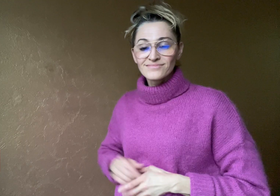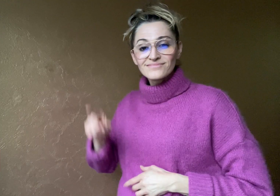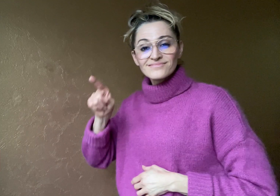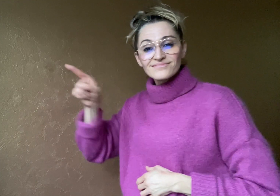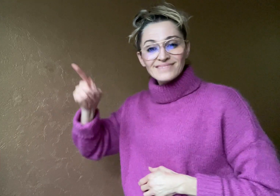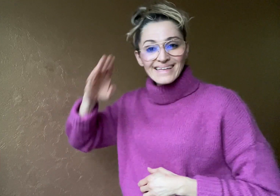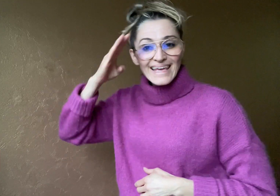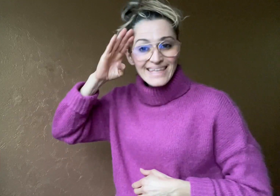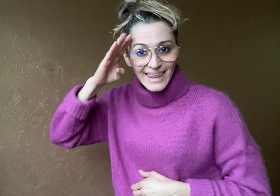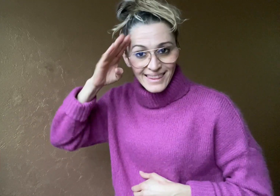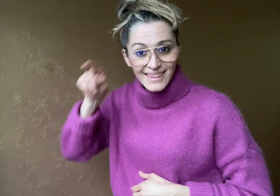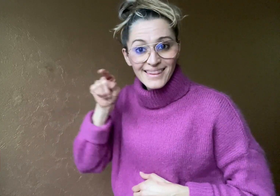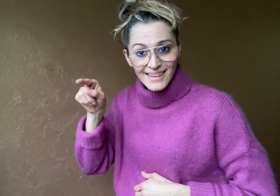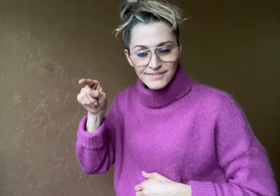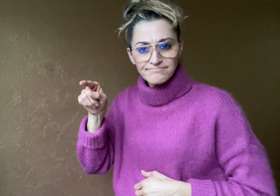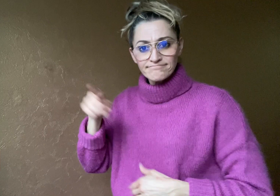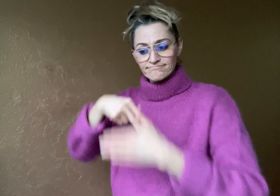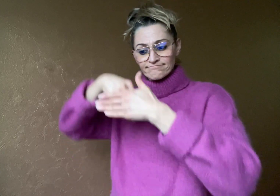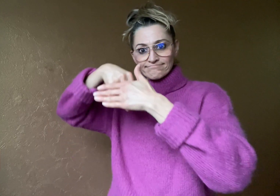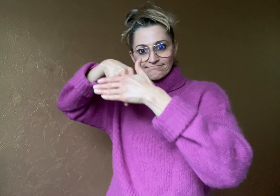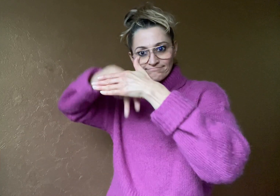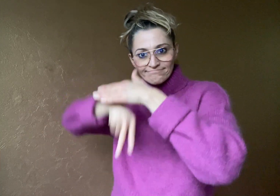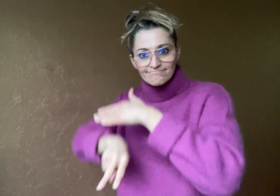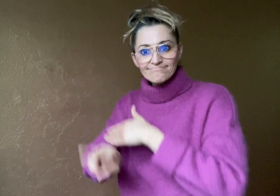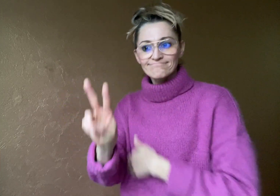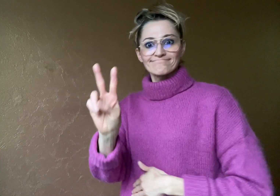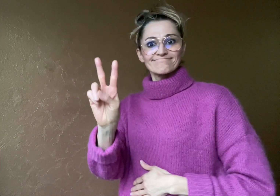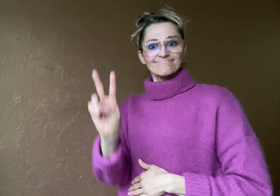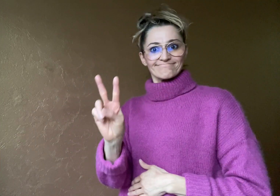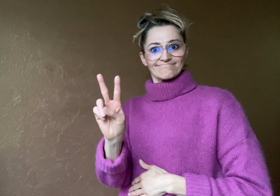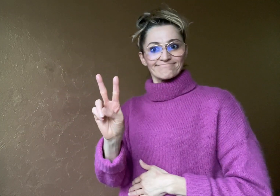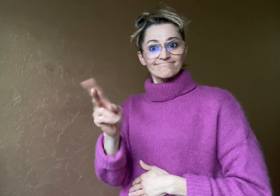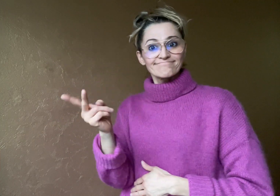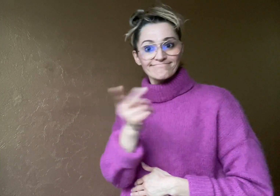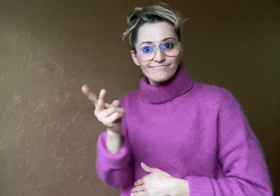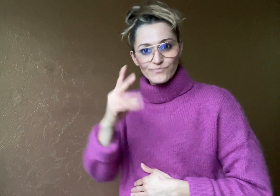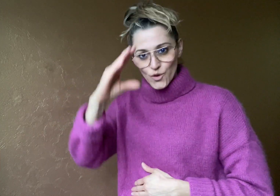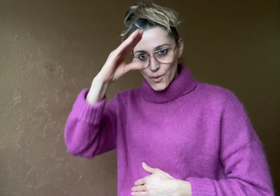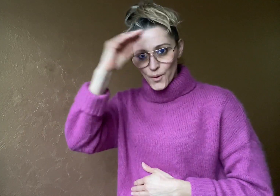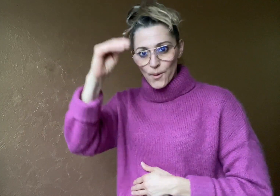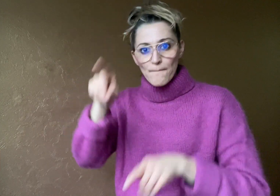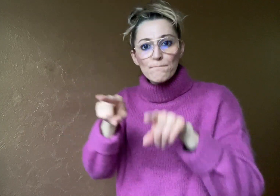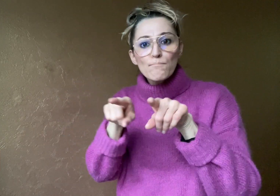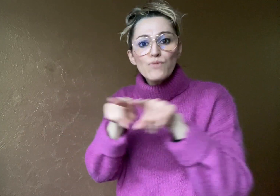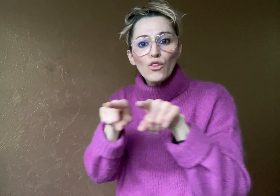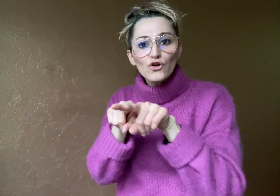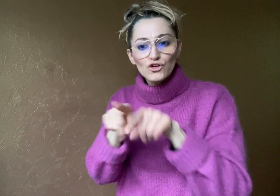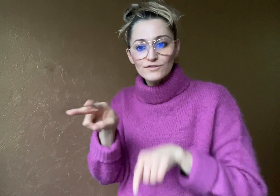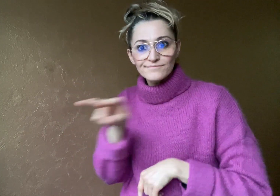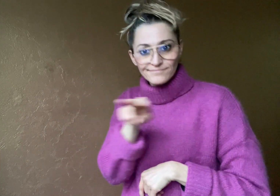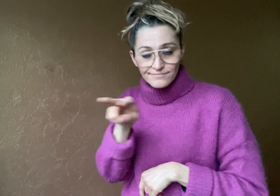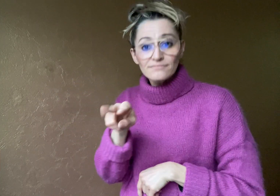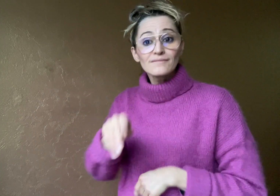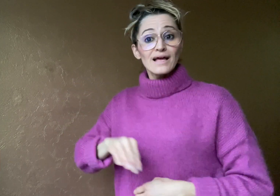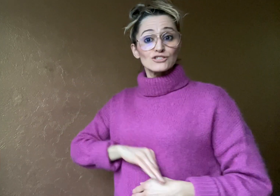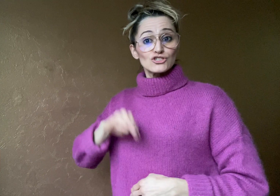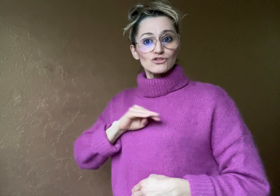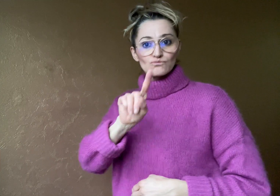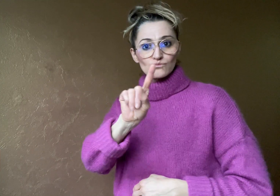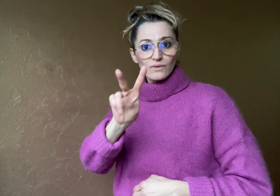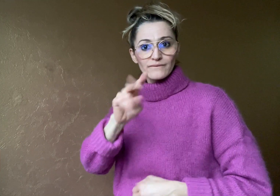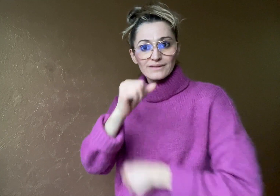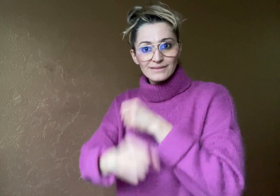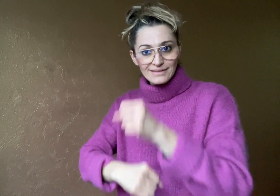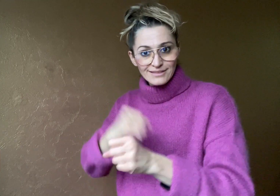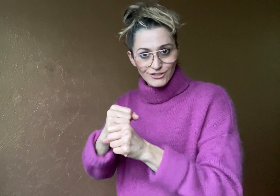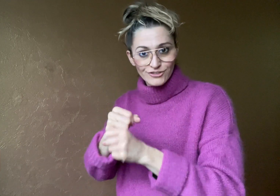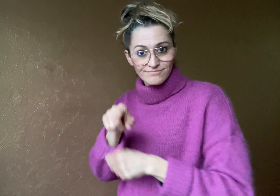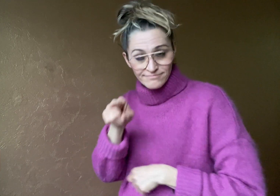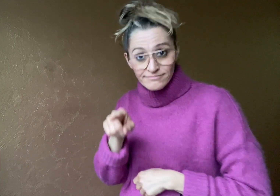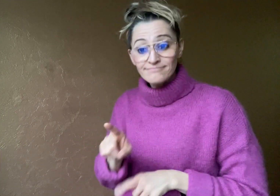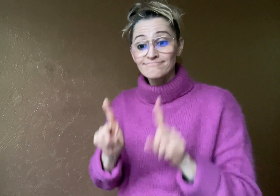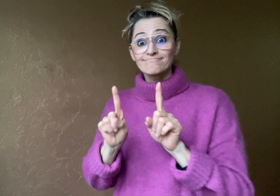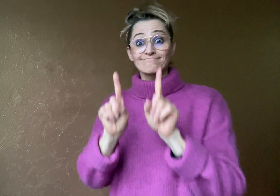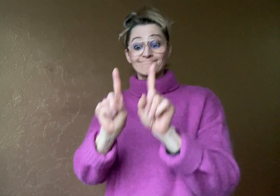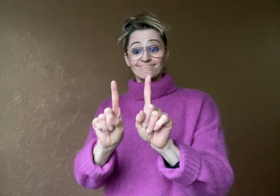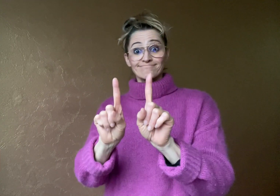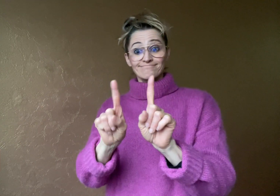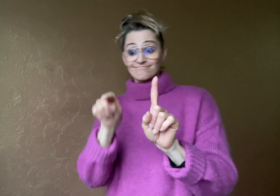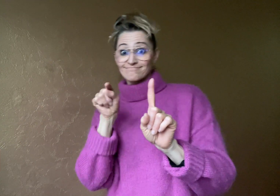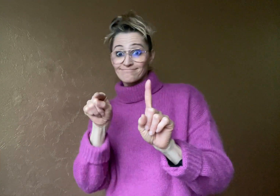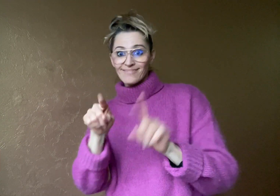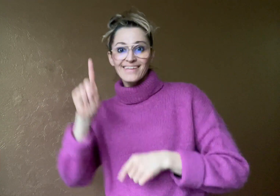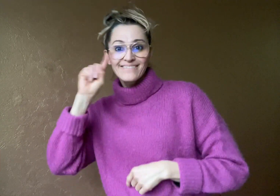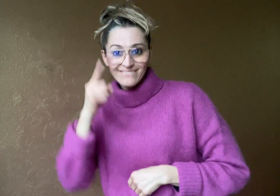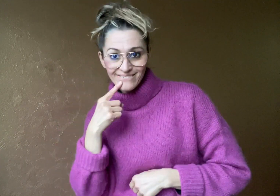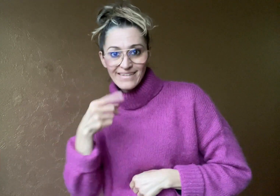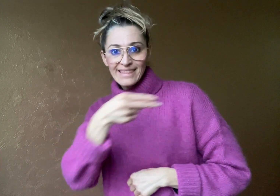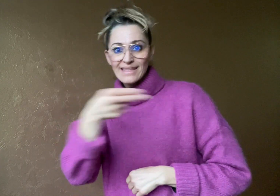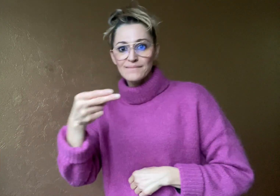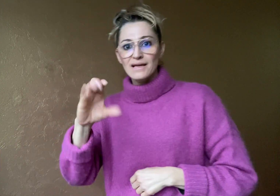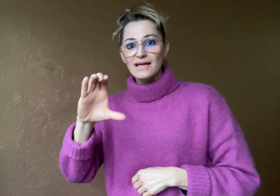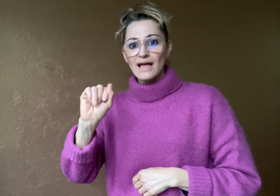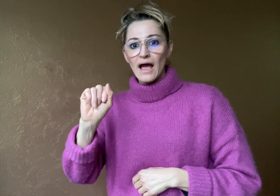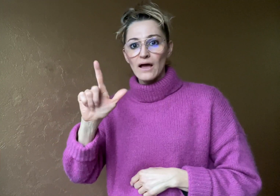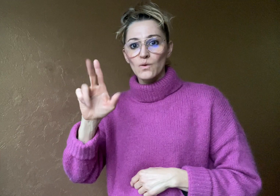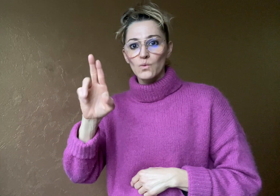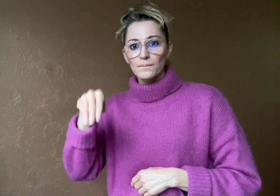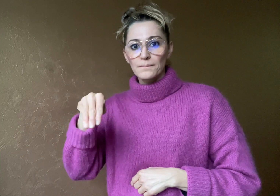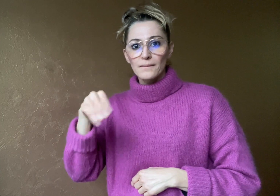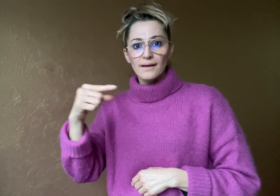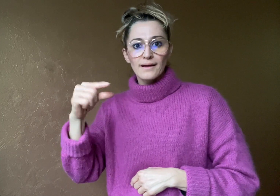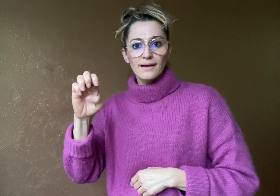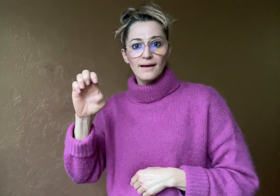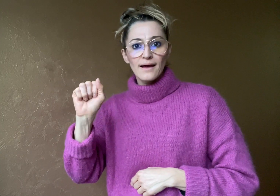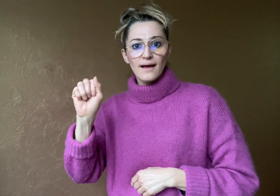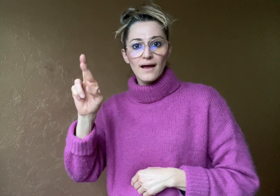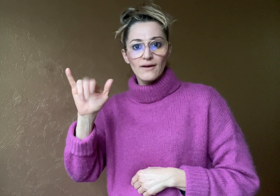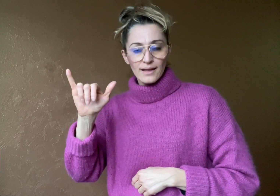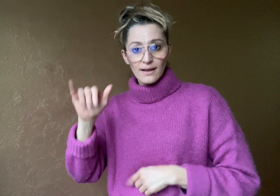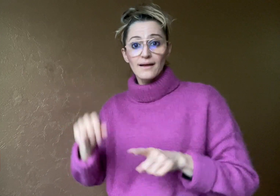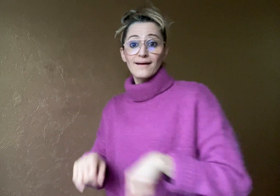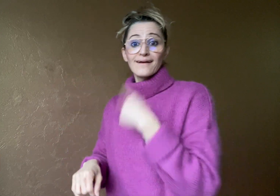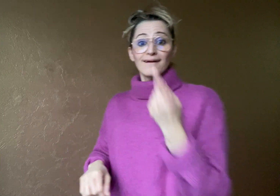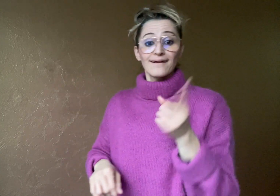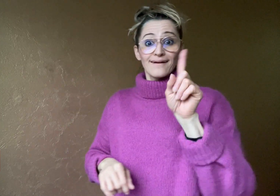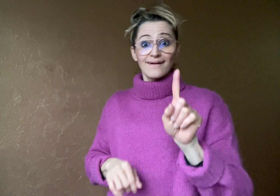In Ireland, a 12-year old Deaf boy named Calum Geary has